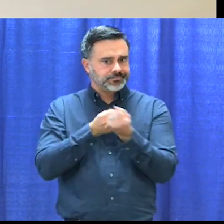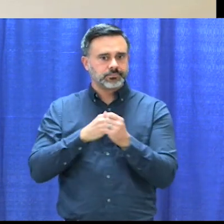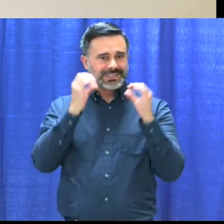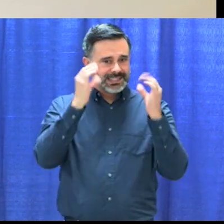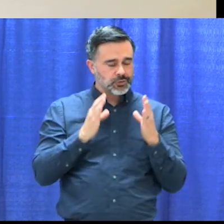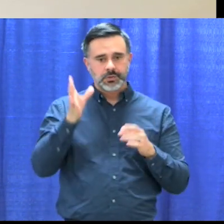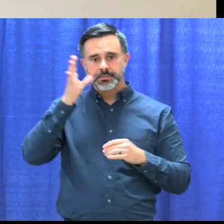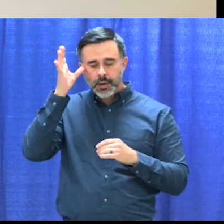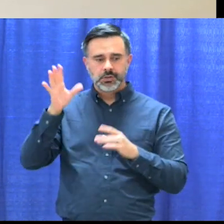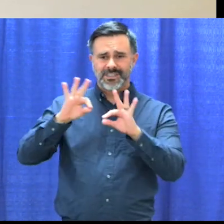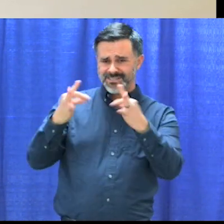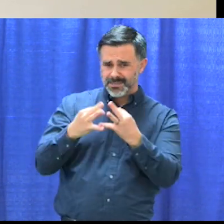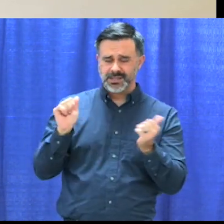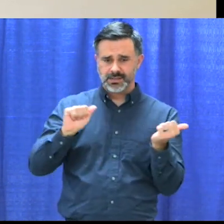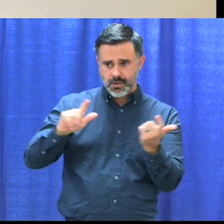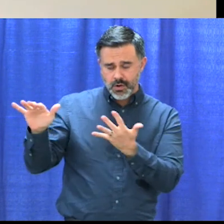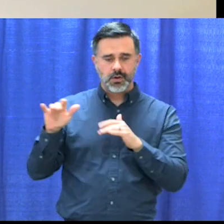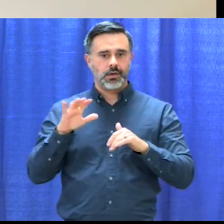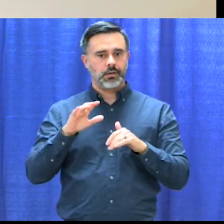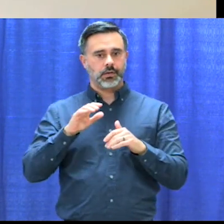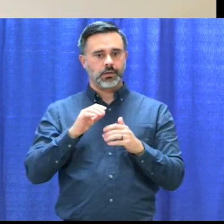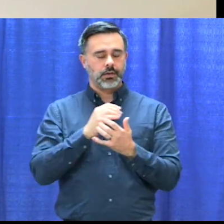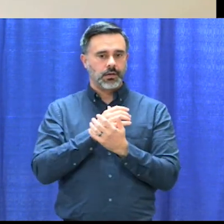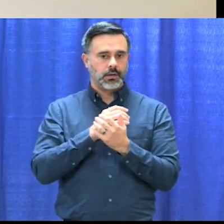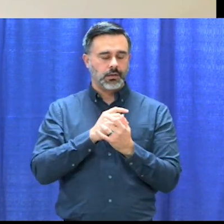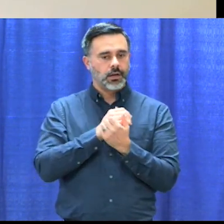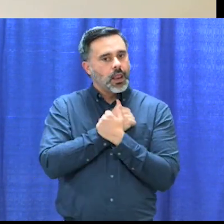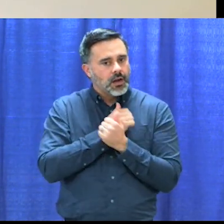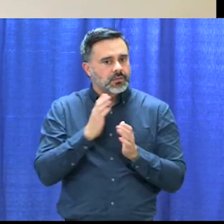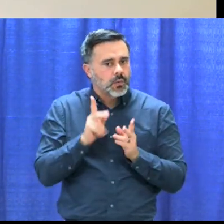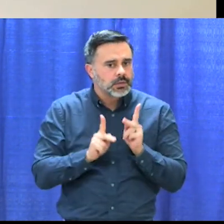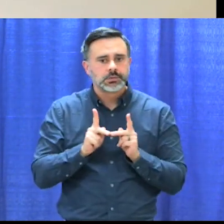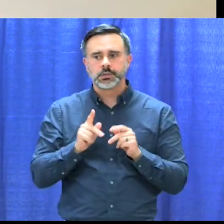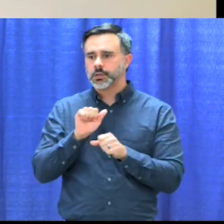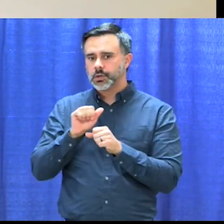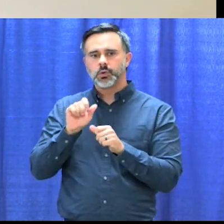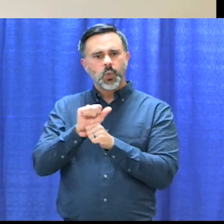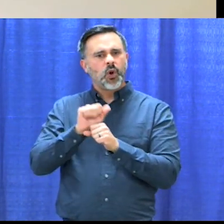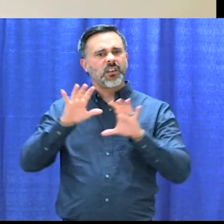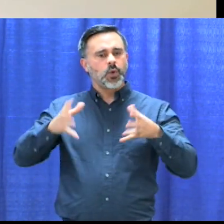Teachers and their families and their loved ones and our workforce. To the increasingly tech driven economy.